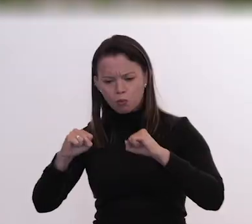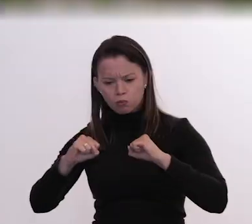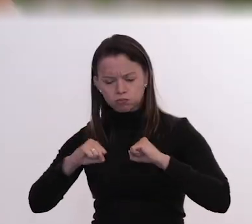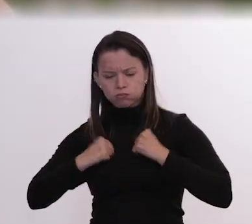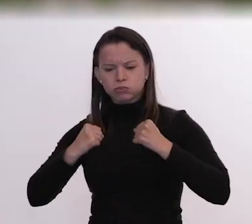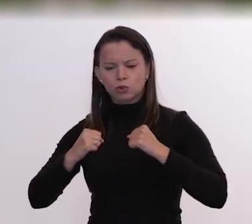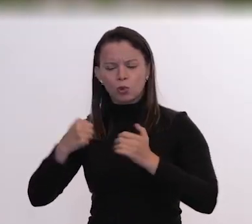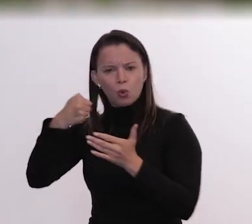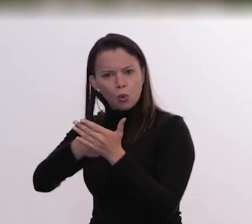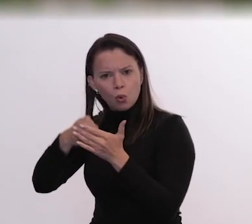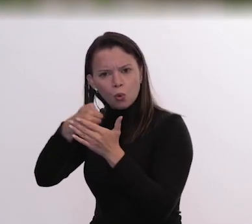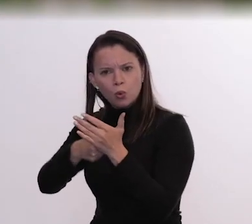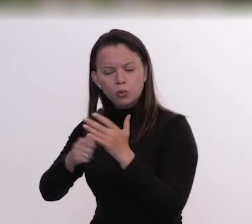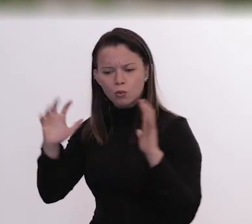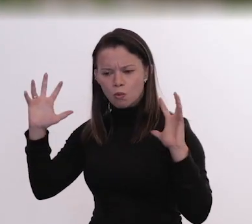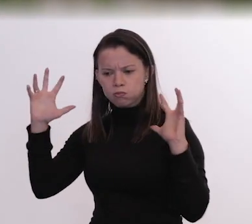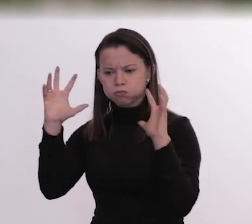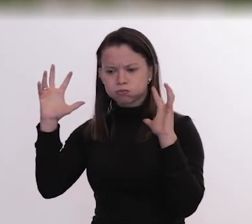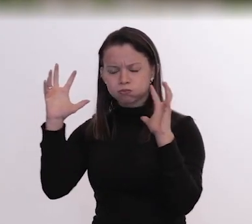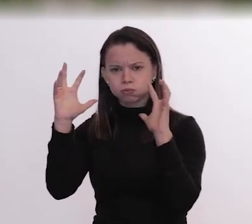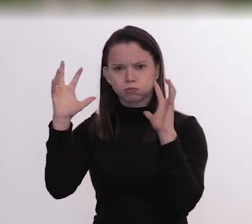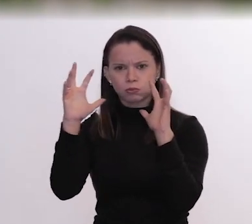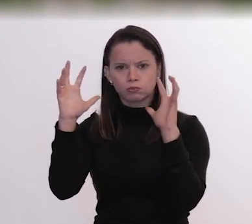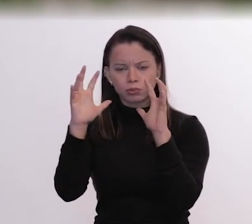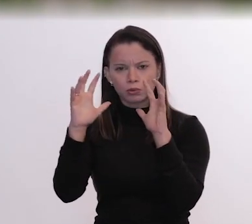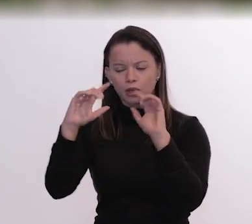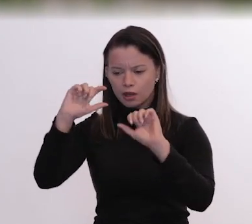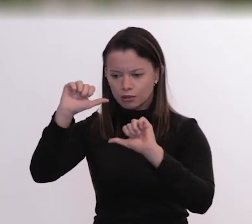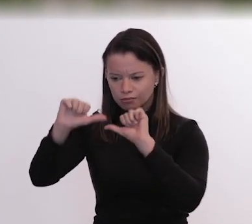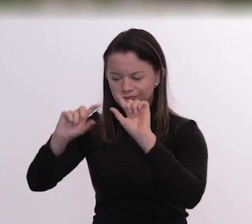A top-down change, considering the profile of our current